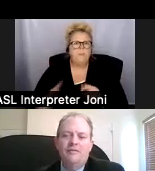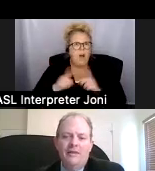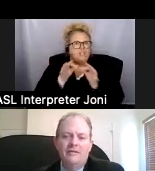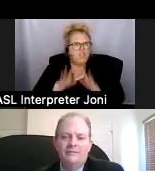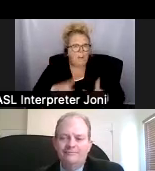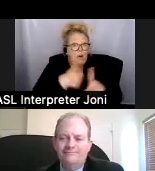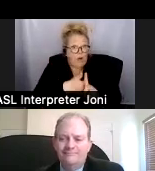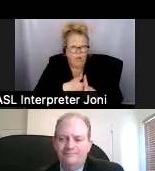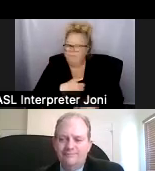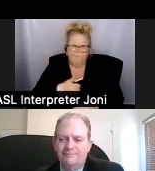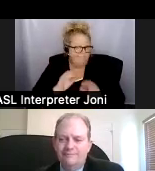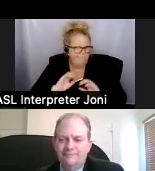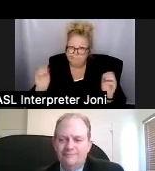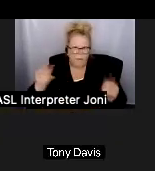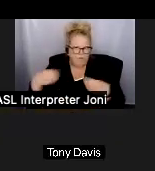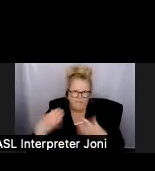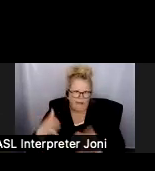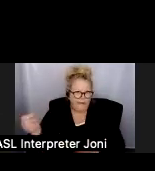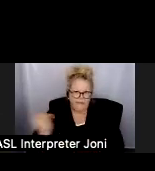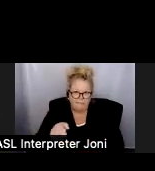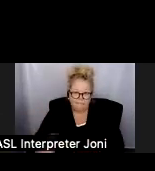provided.